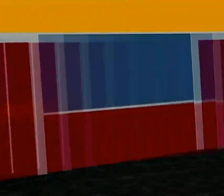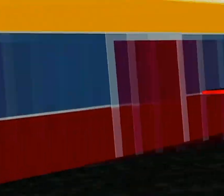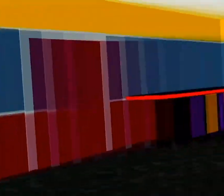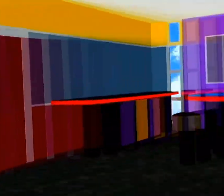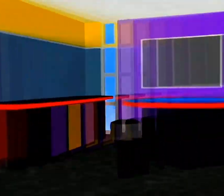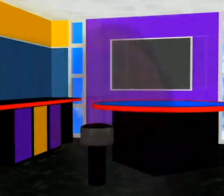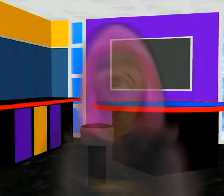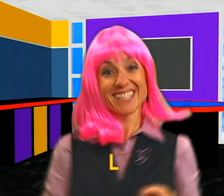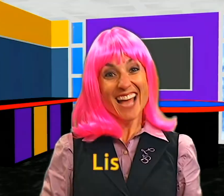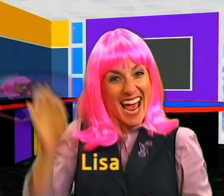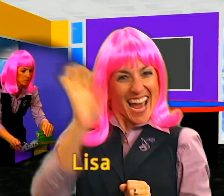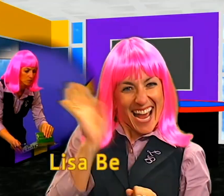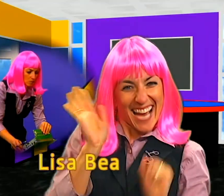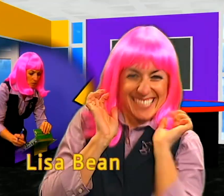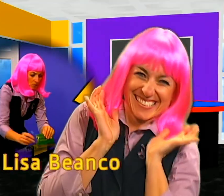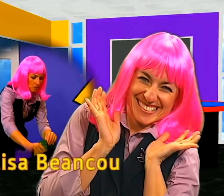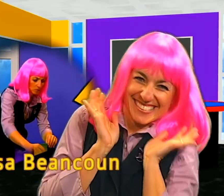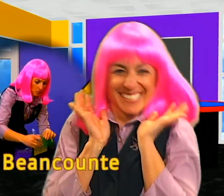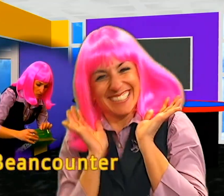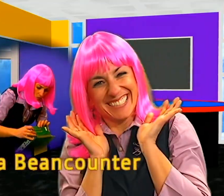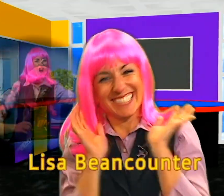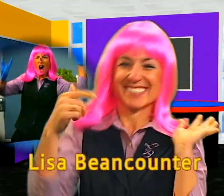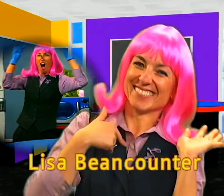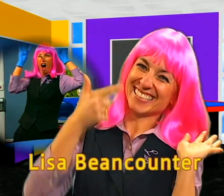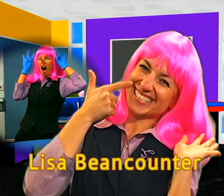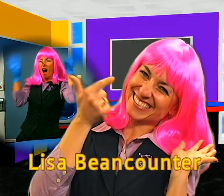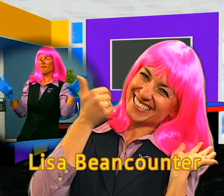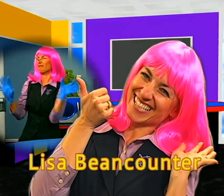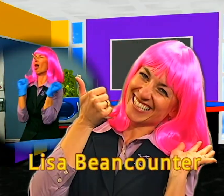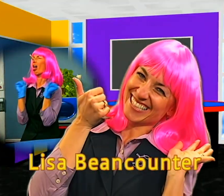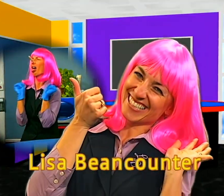YOU'LL SEE THINGS YOU WANT TO GRAB IN THIS GREAT INVENTOR'S LAB,